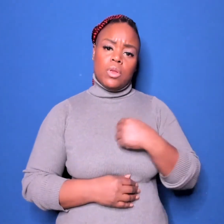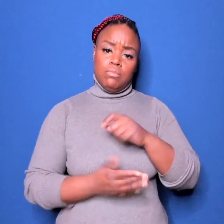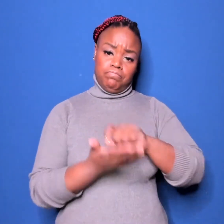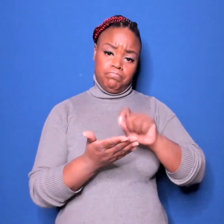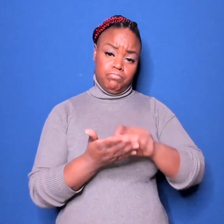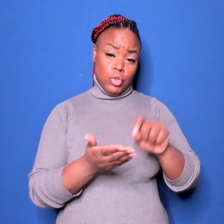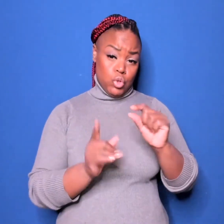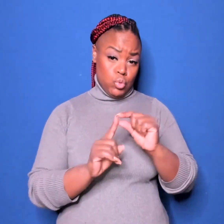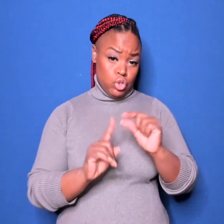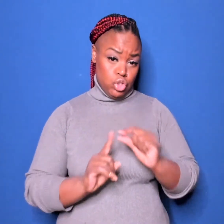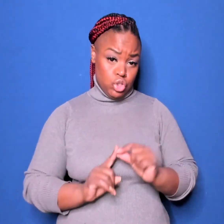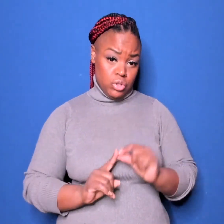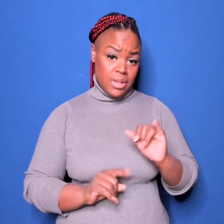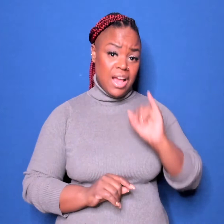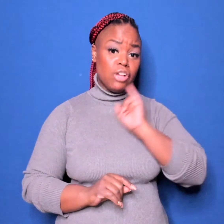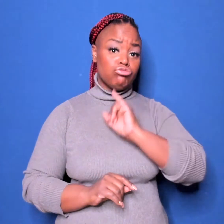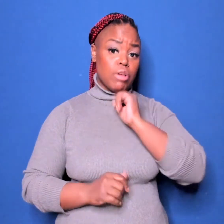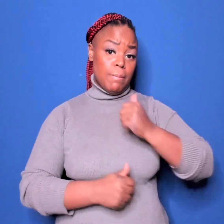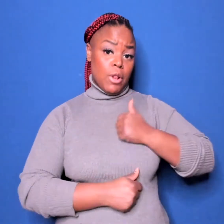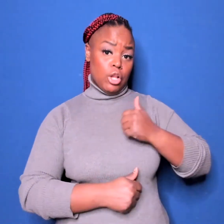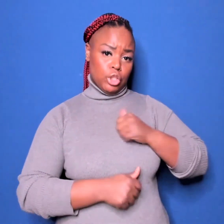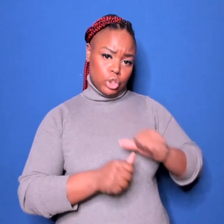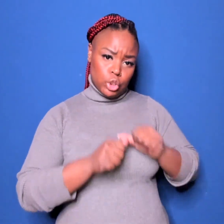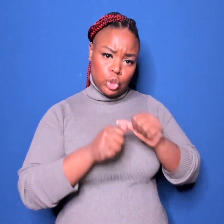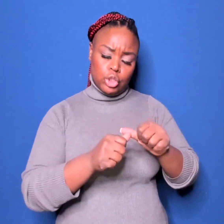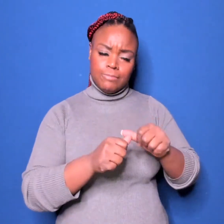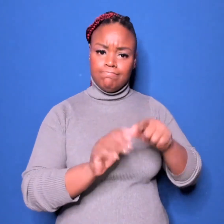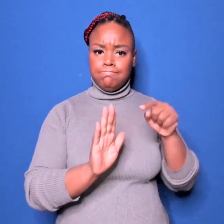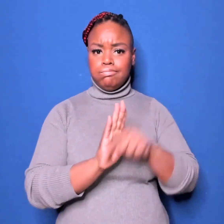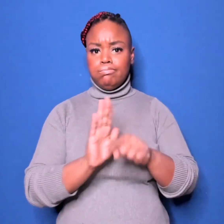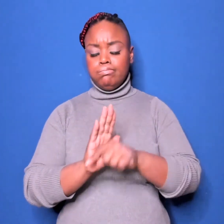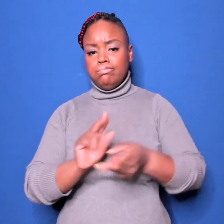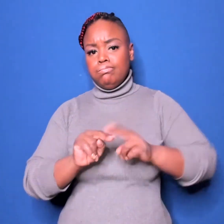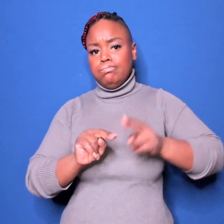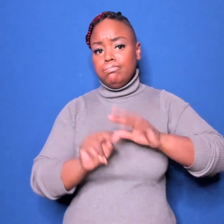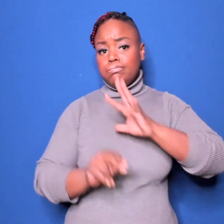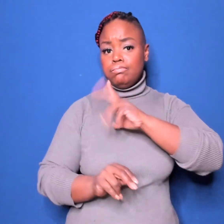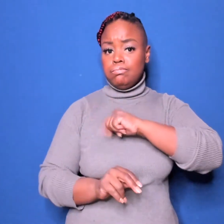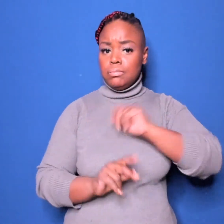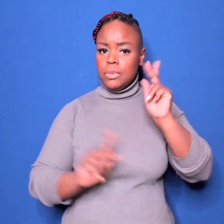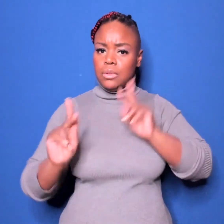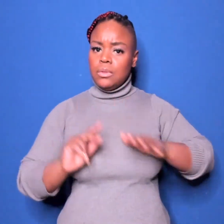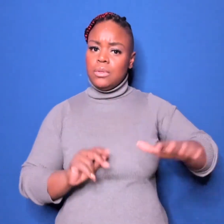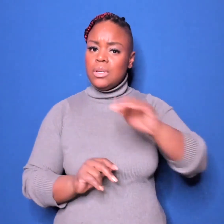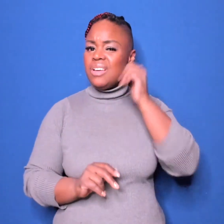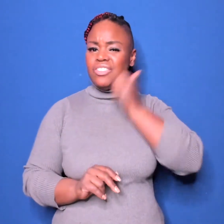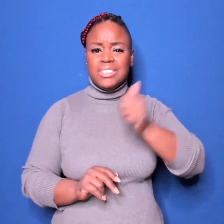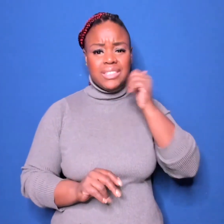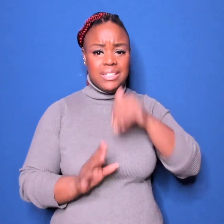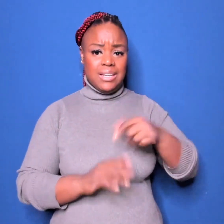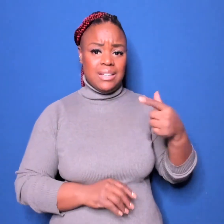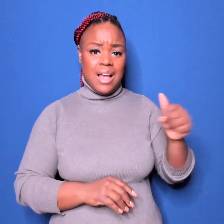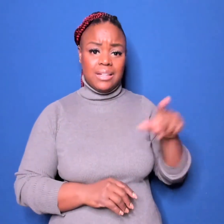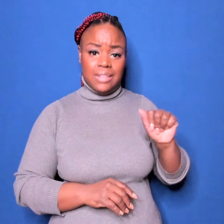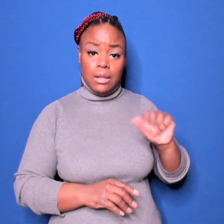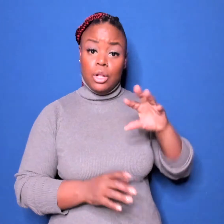As we write these words, the Israeli military continues to kill scores of Palestinian civilians every day in Gaza,